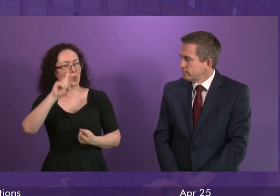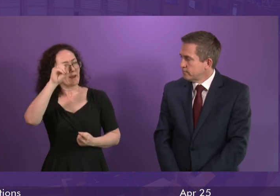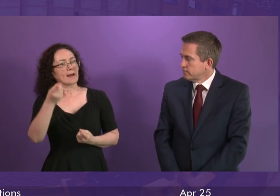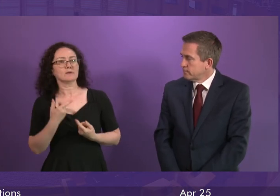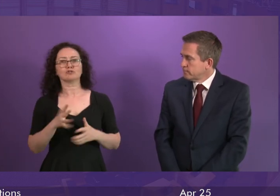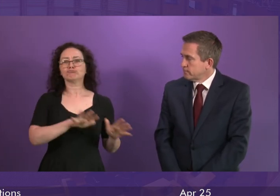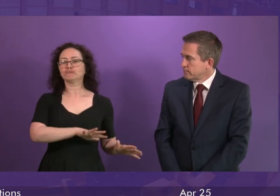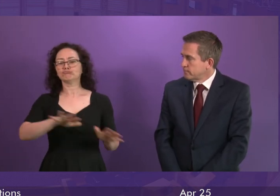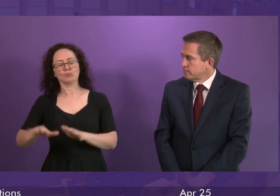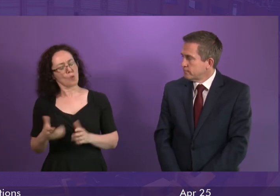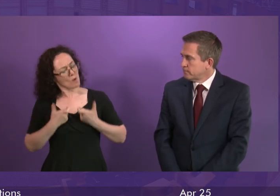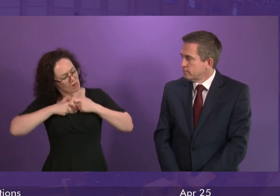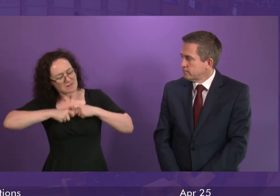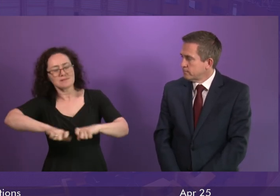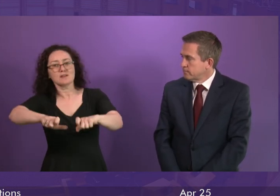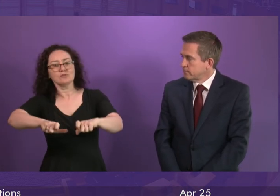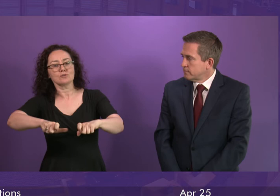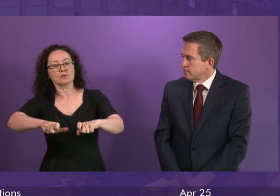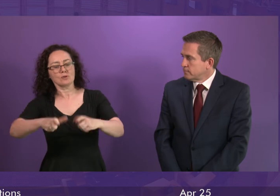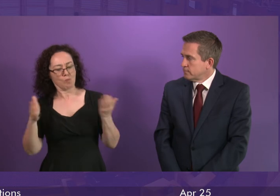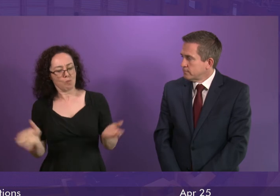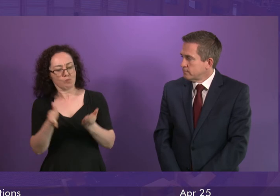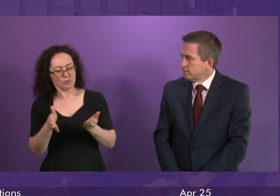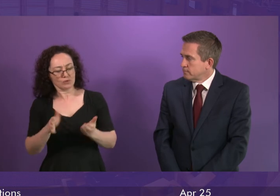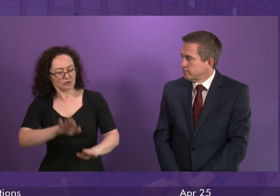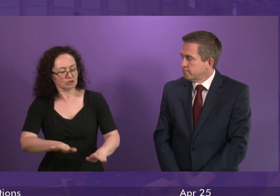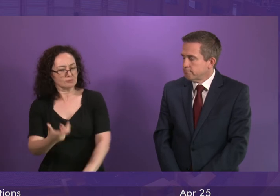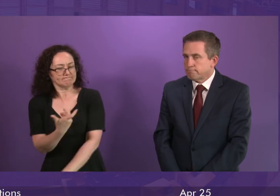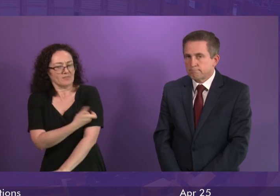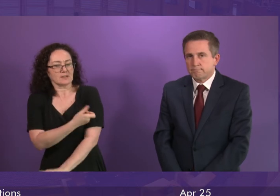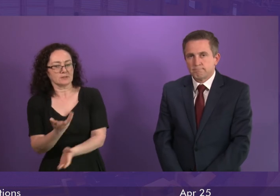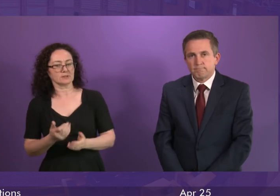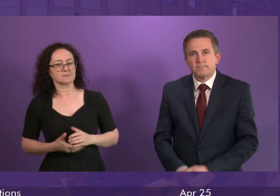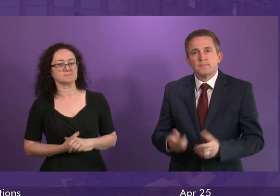that we will continue to make every effort to promote and encourage childhood vaccinations.